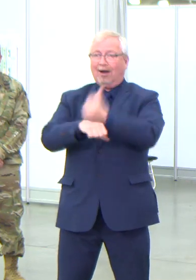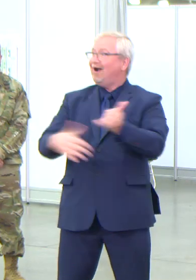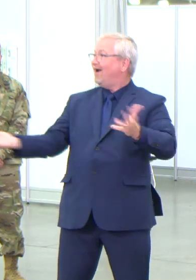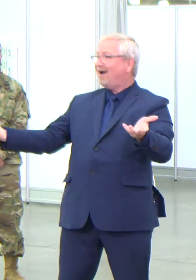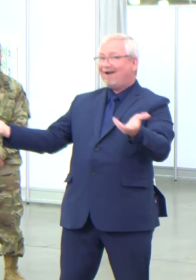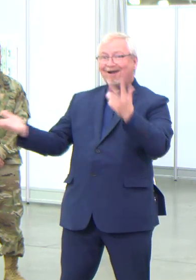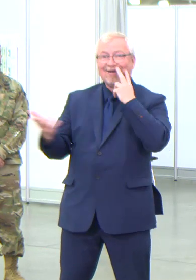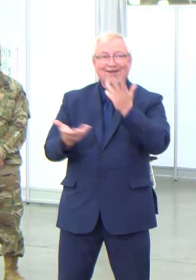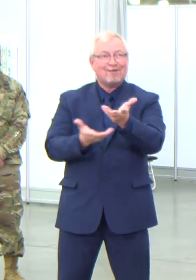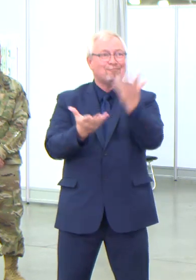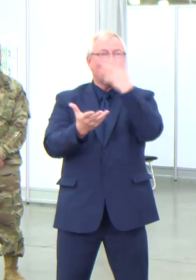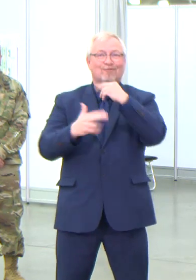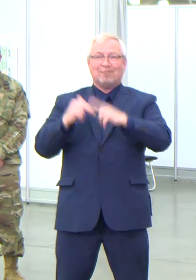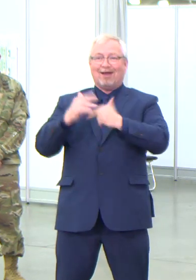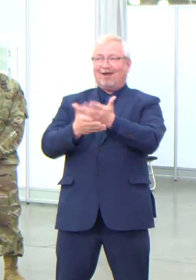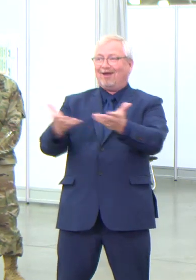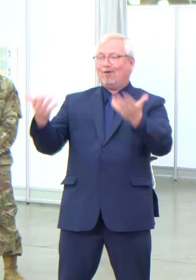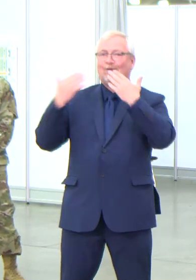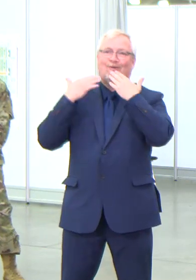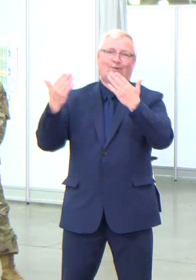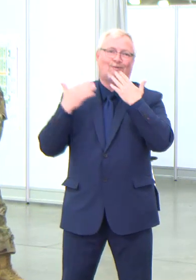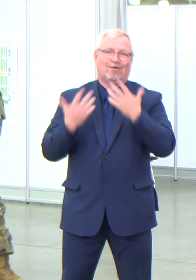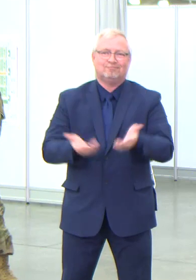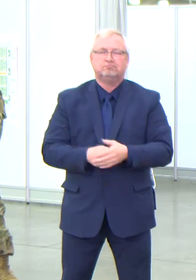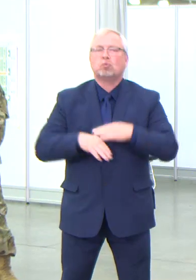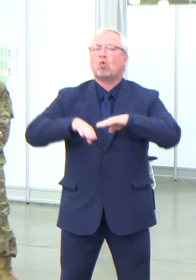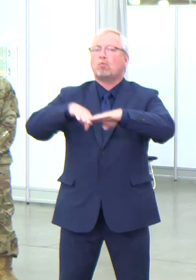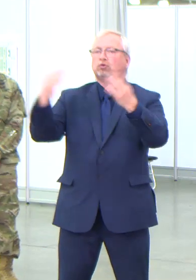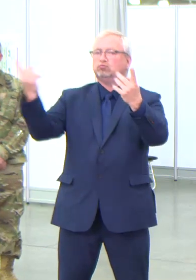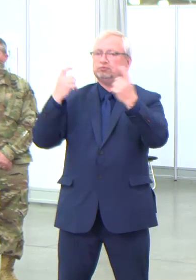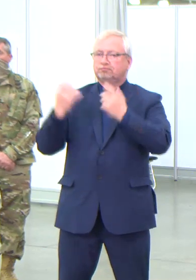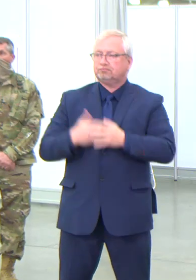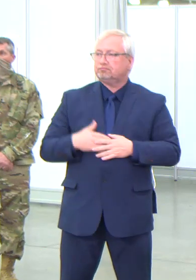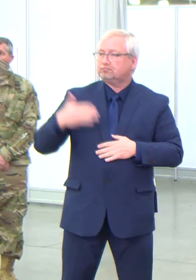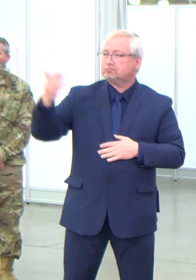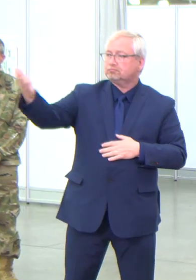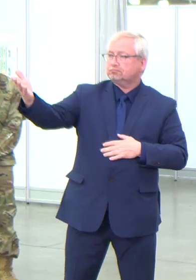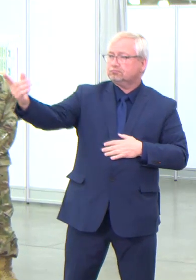agencies, BPS, the people who put up this facility and everything else. With that, I'll